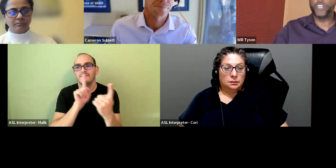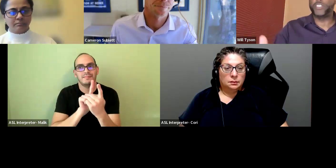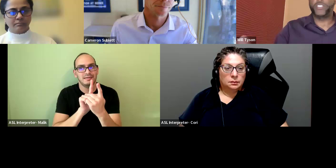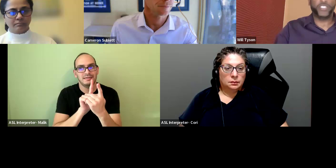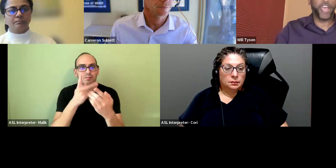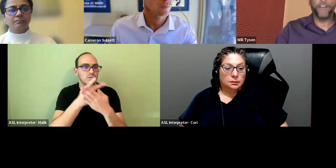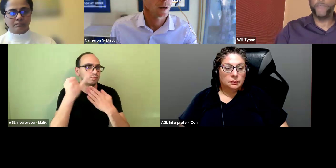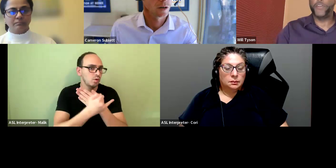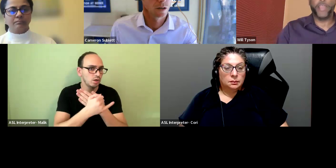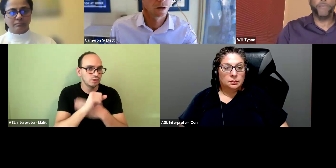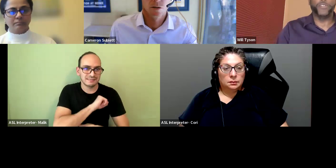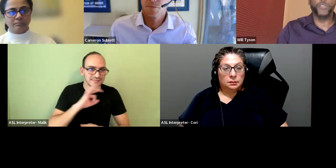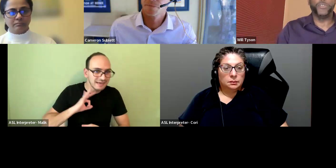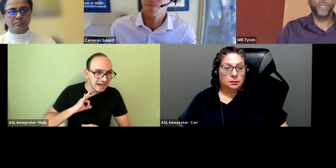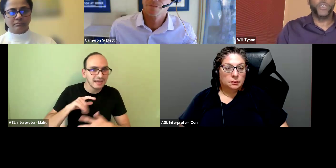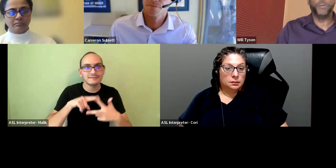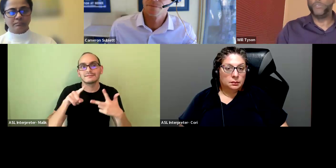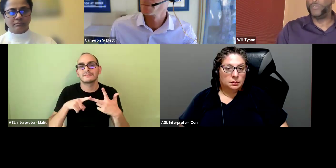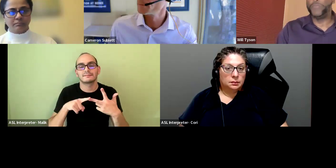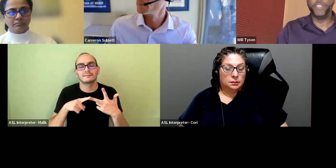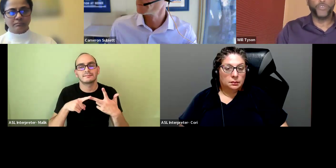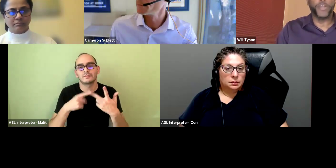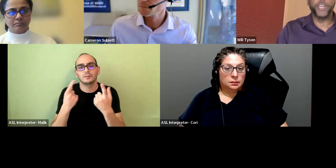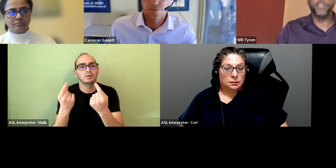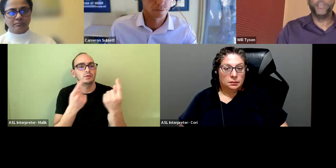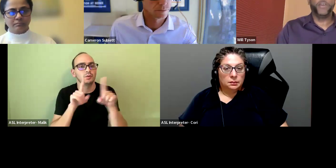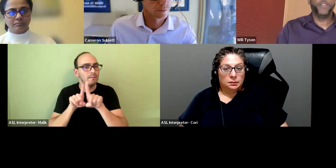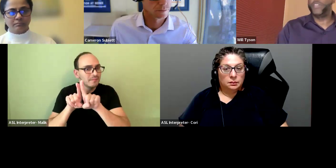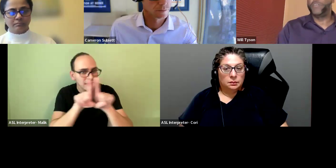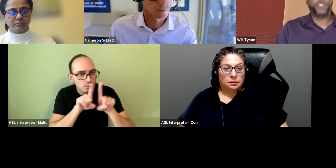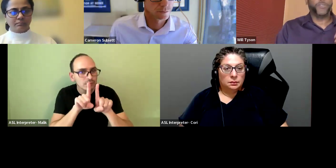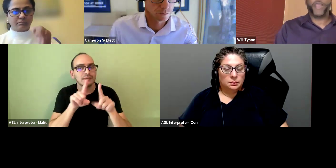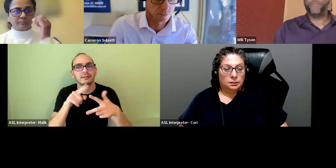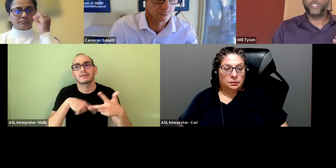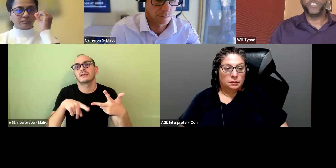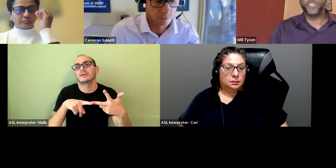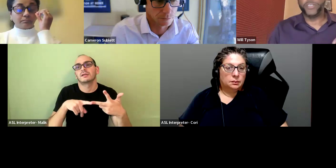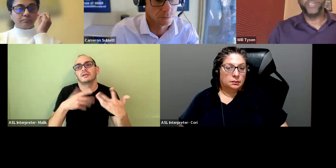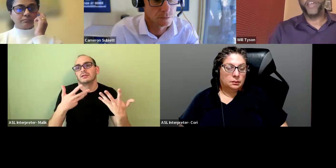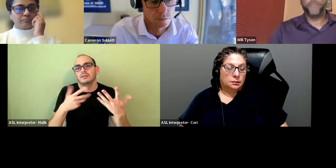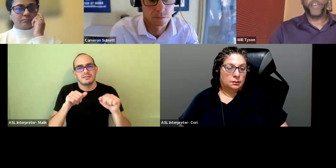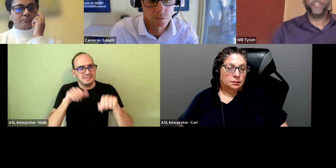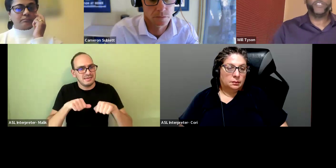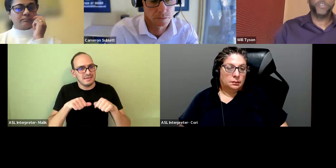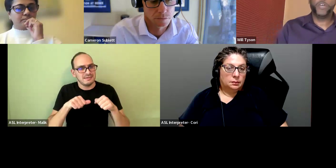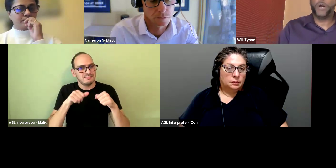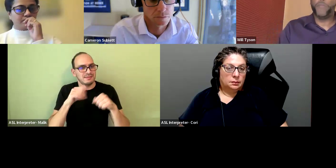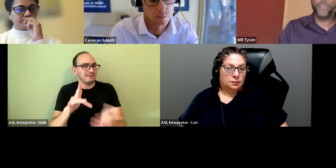project staff, they are able to do the men. They are able to give that advantage.